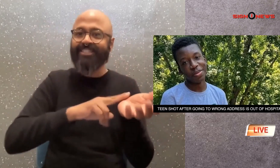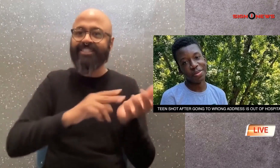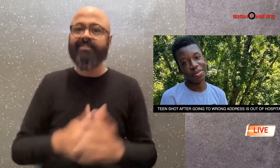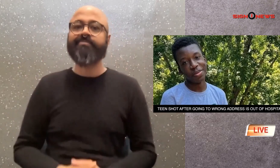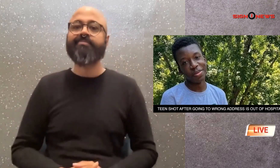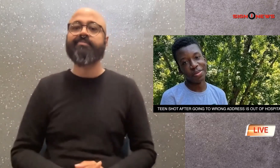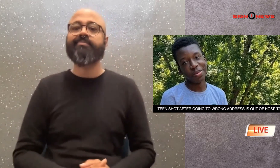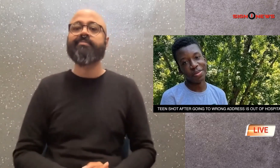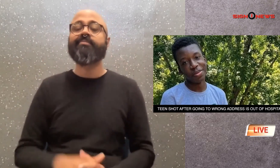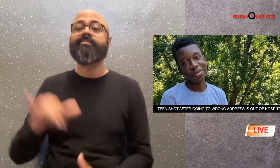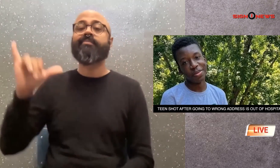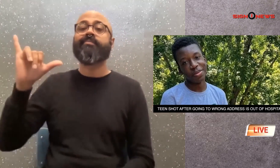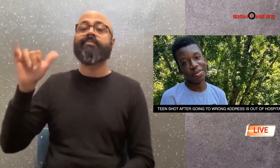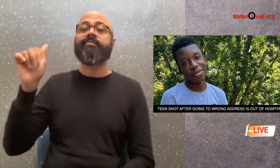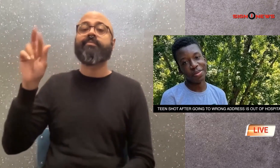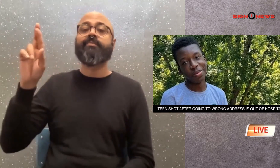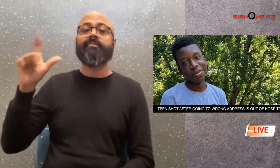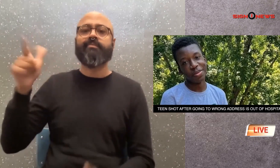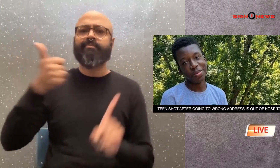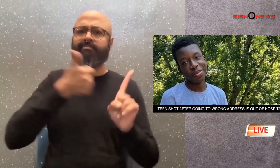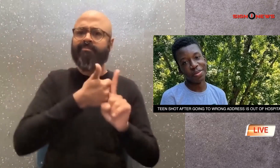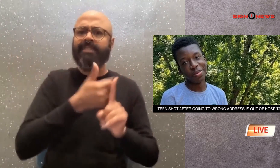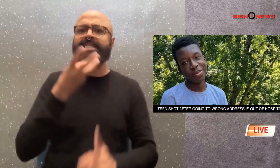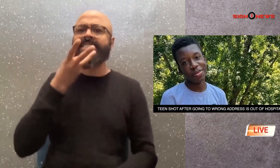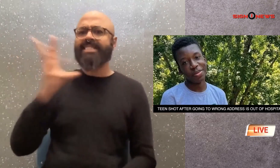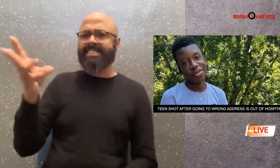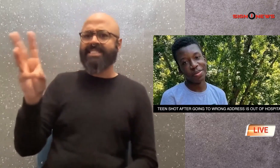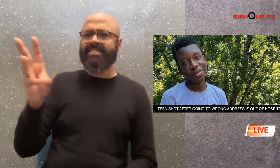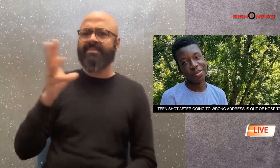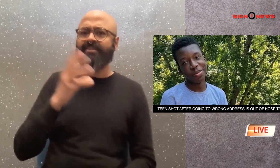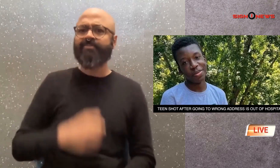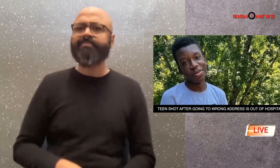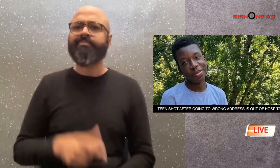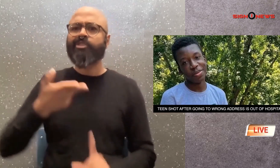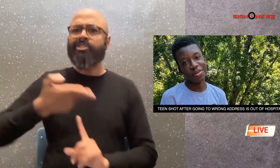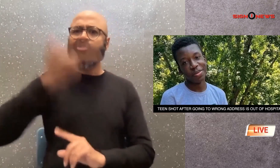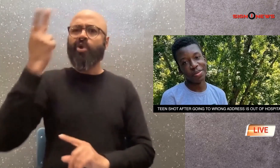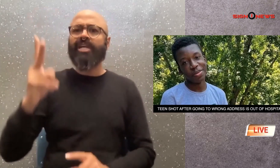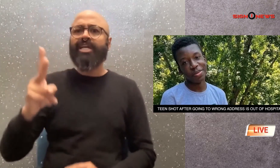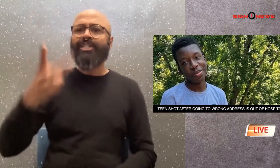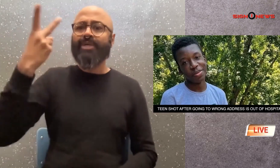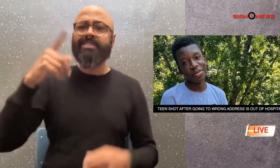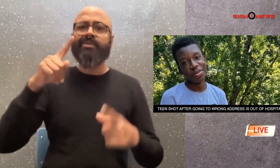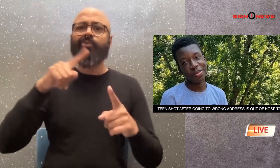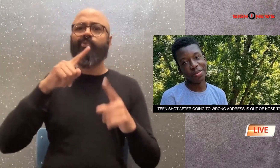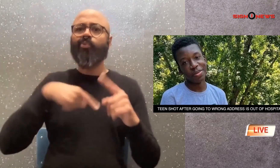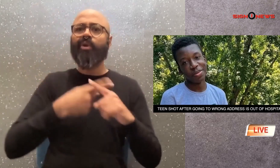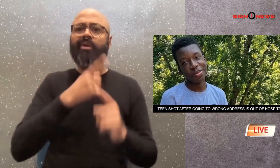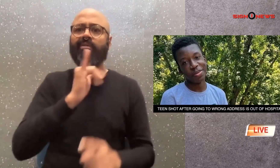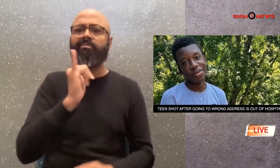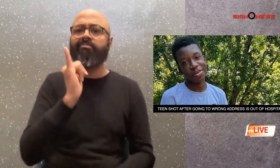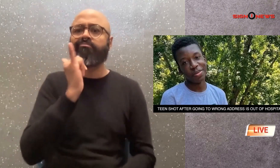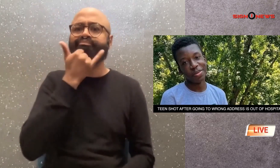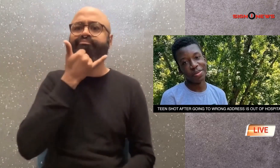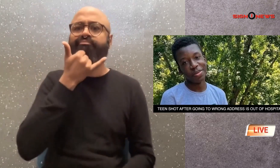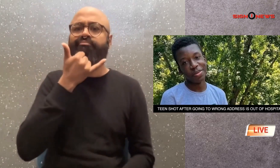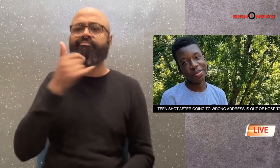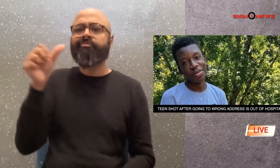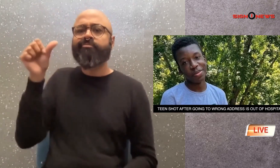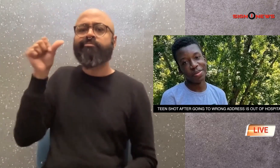being taken care of by his mother who is a nurse Yarl is the 16-year-old who was shot